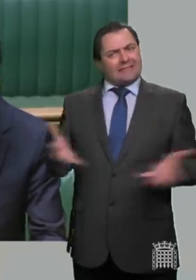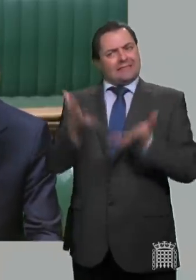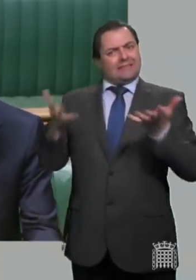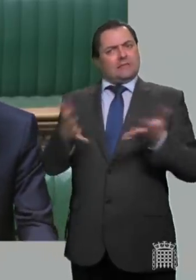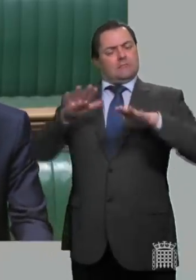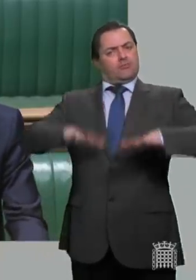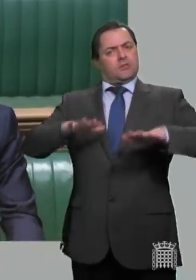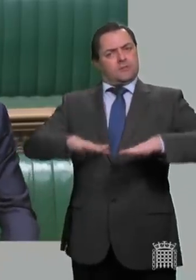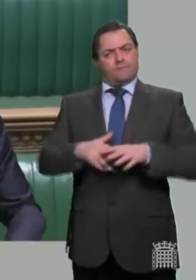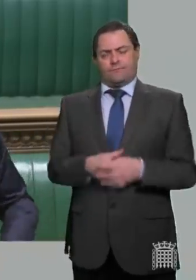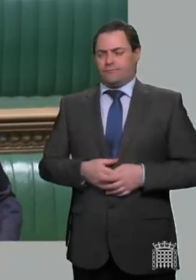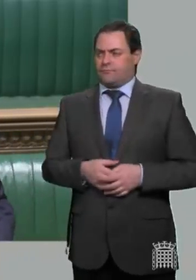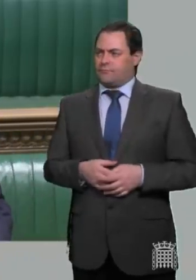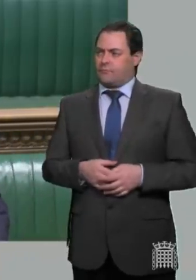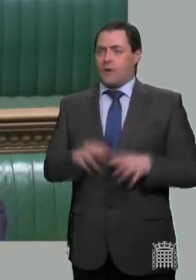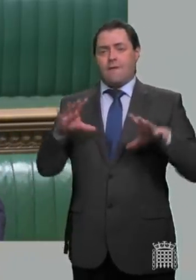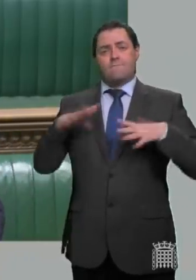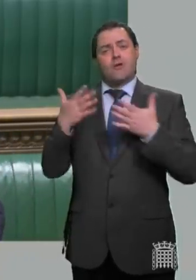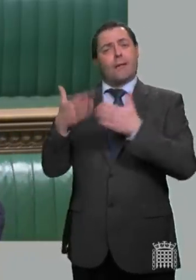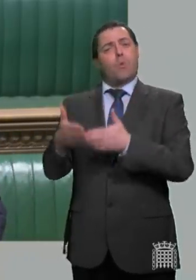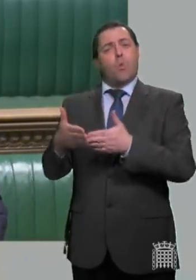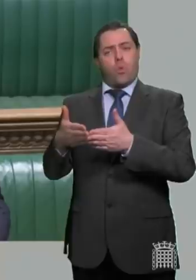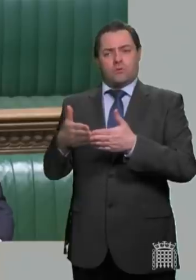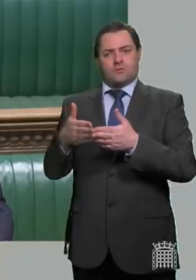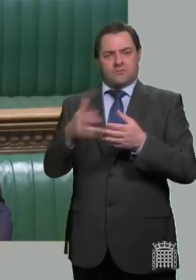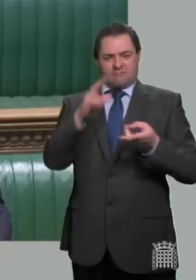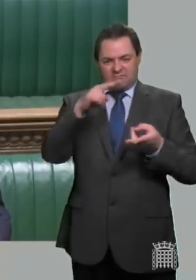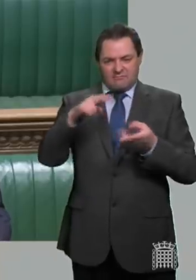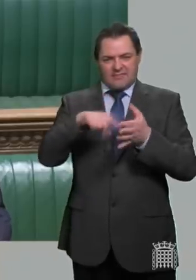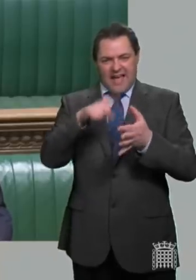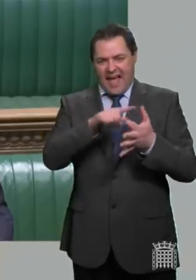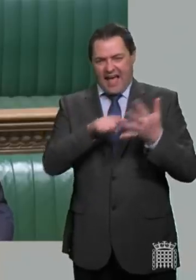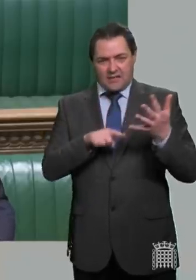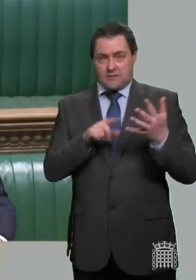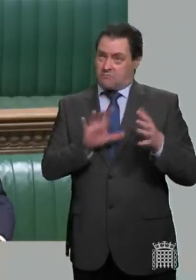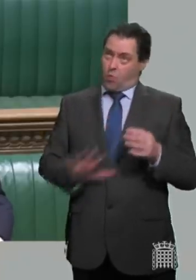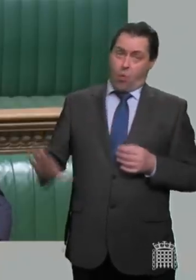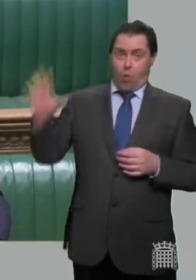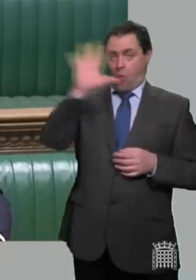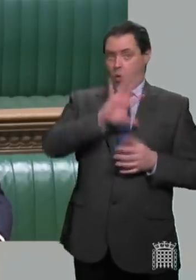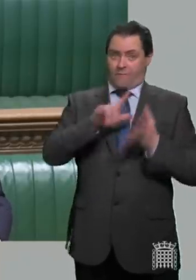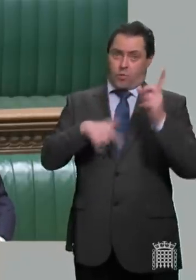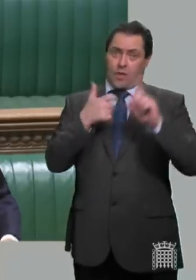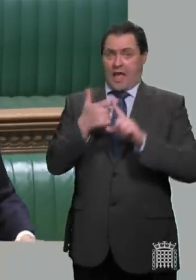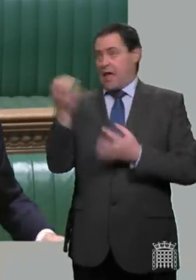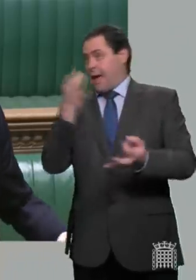Kingdom. Freeports will be a truly UK-wide policy, and we will work constructively with the Scottish,